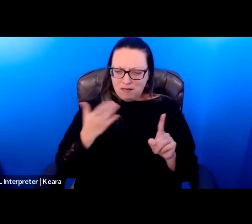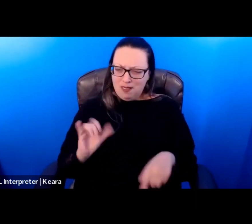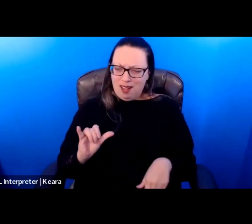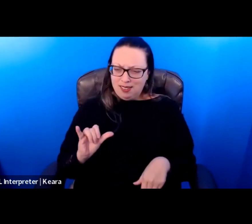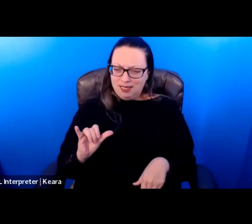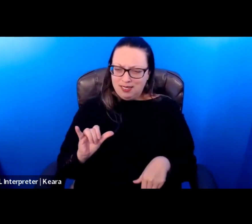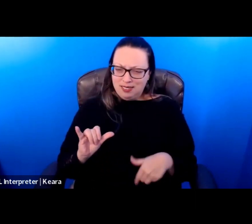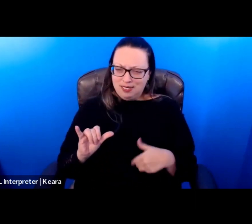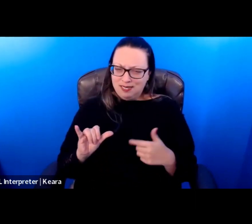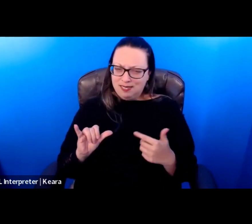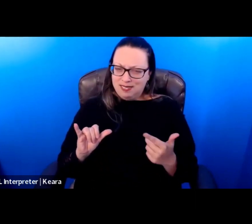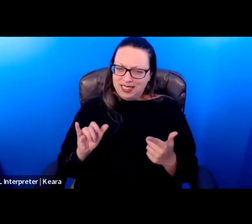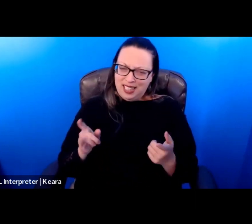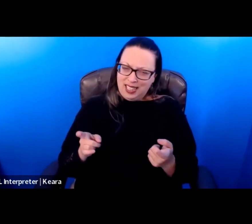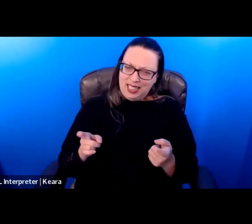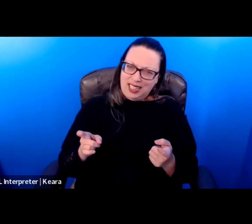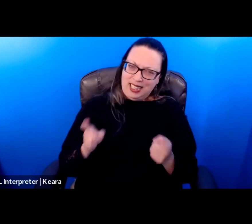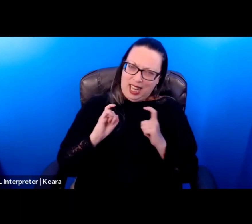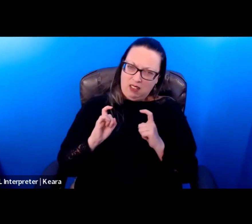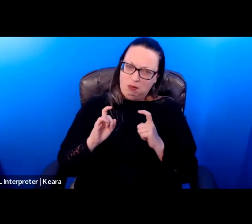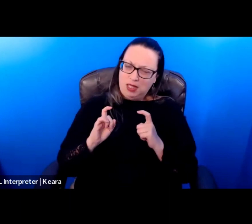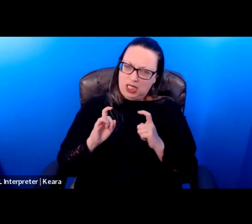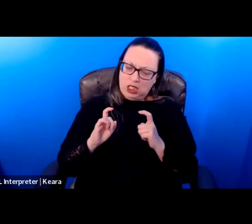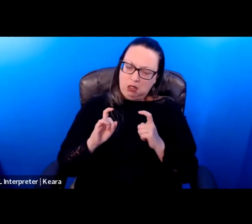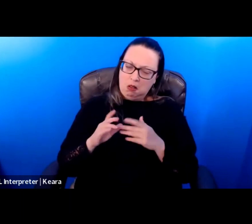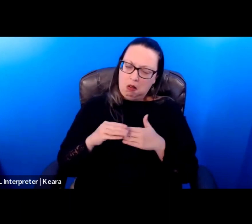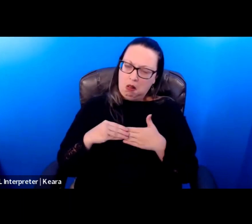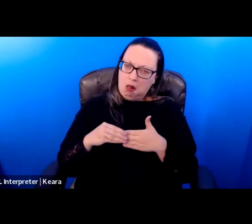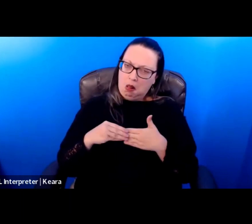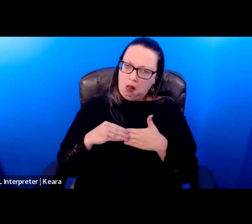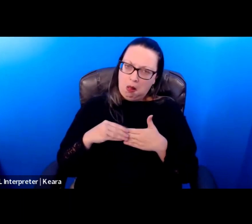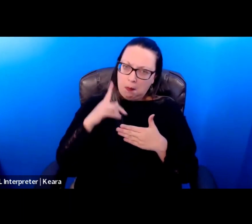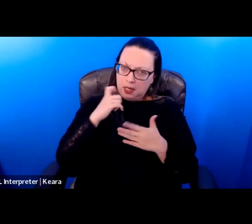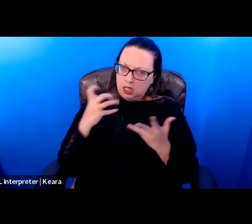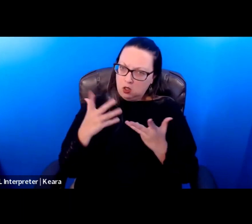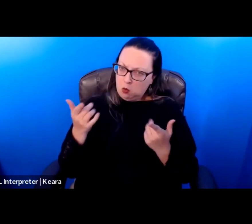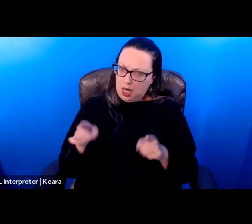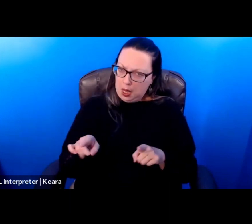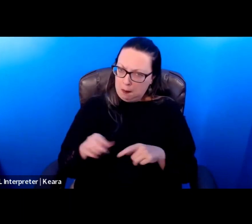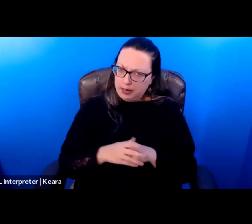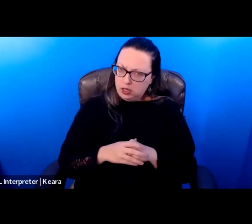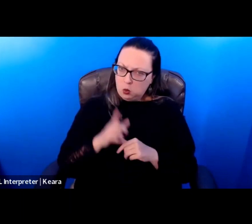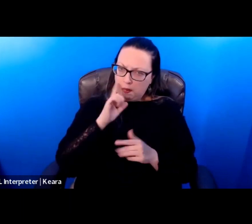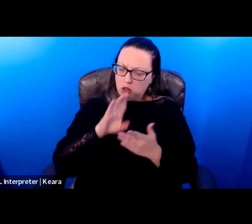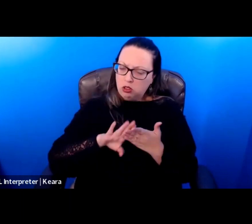given some some concessions because of what happened. And things just fell apart. Like I